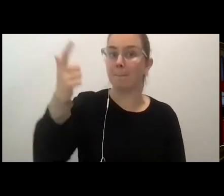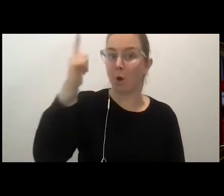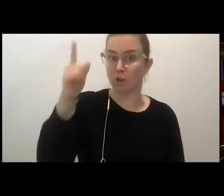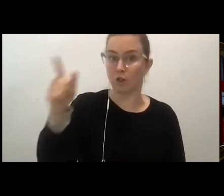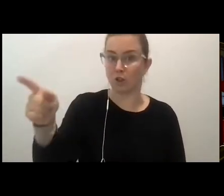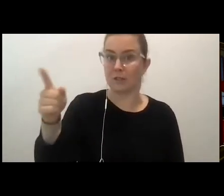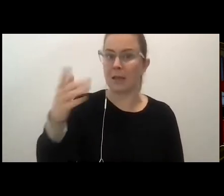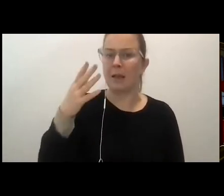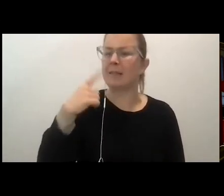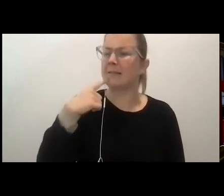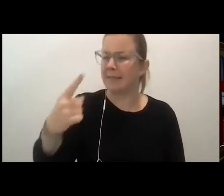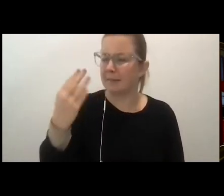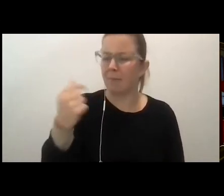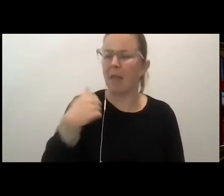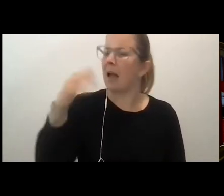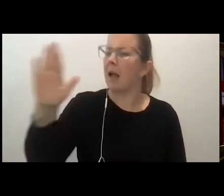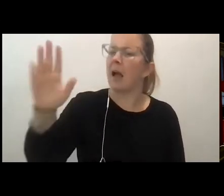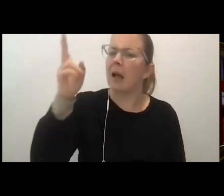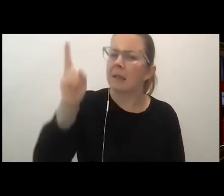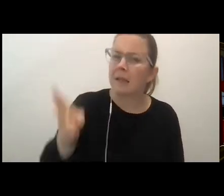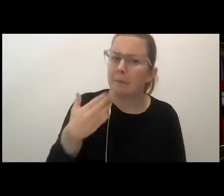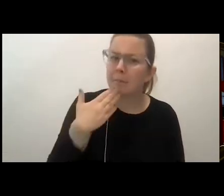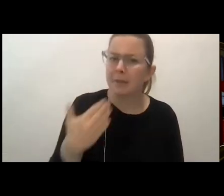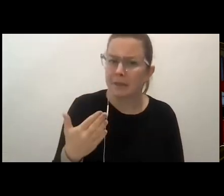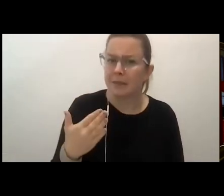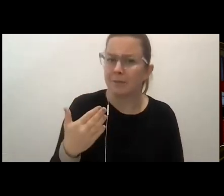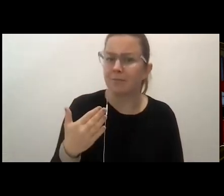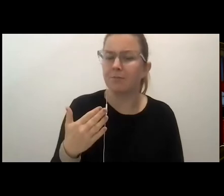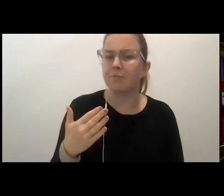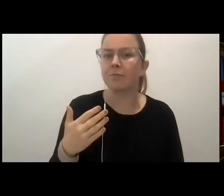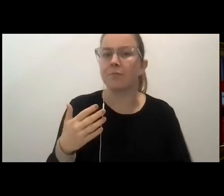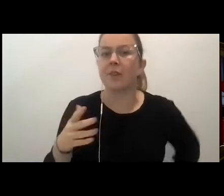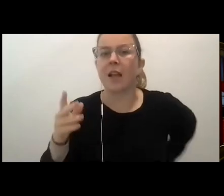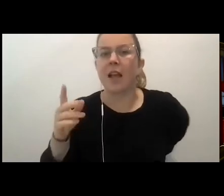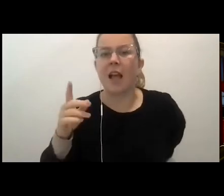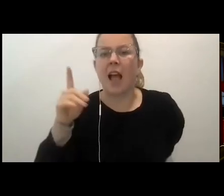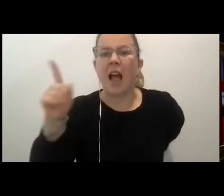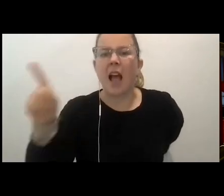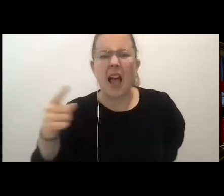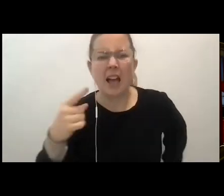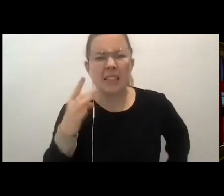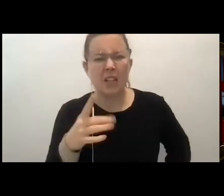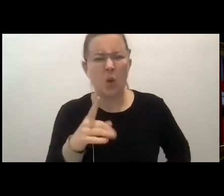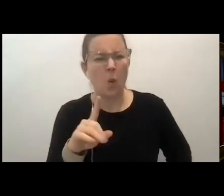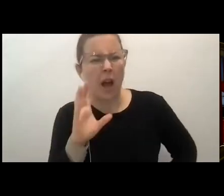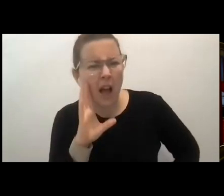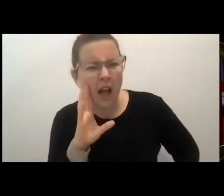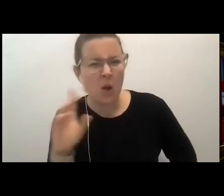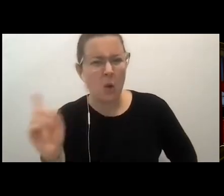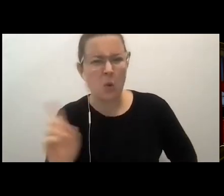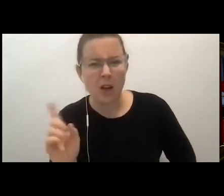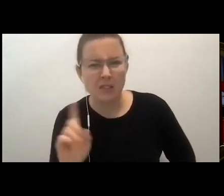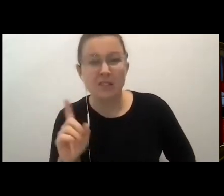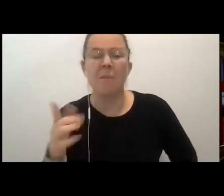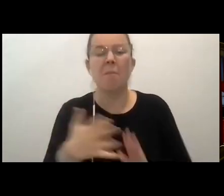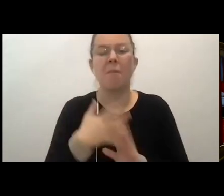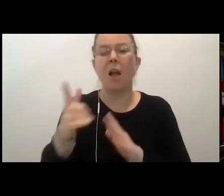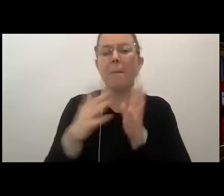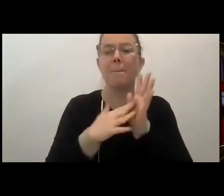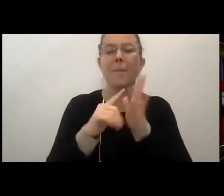just said because I didn't catch it and he started going "huh?", you know? He was making fun of me.